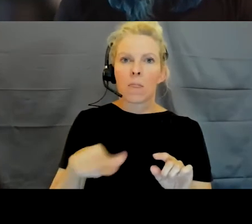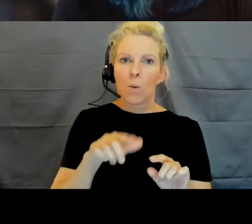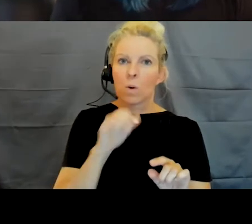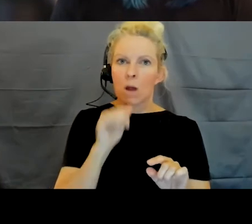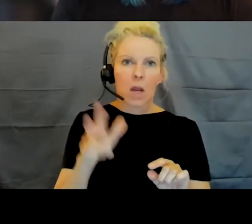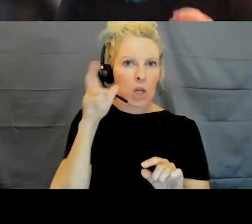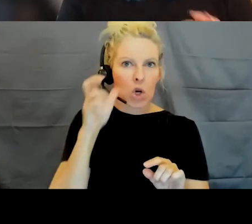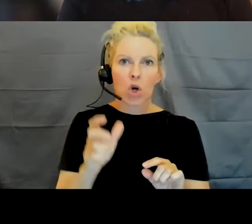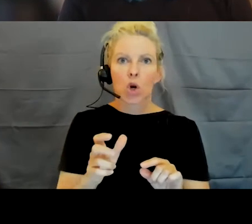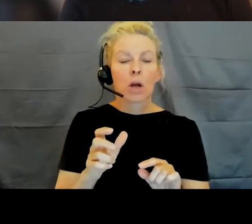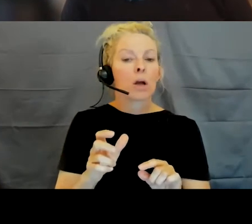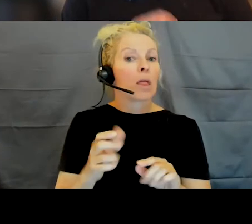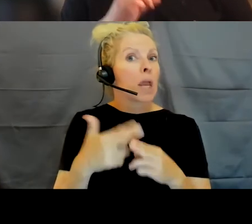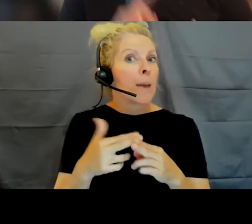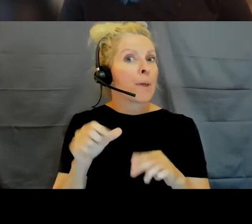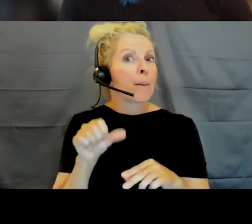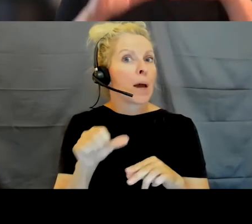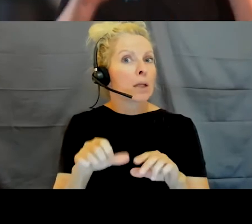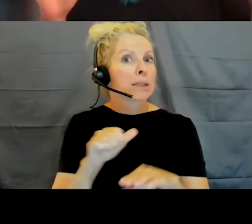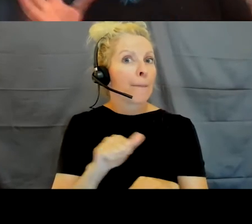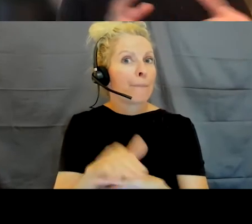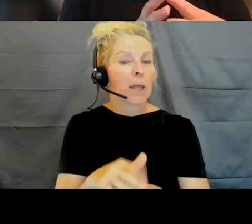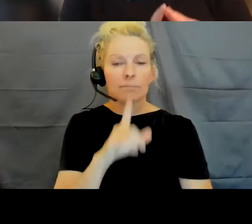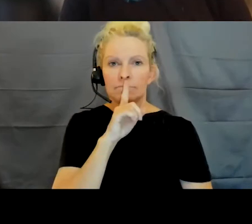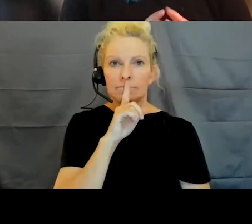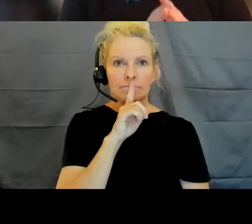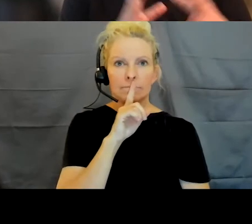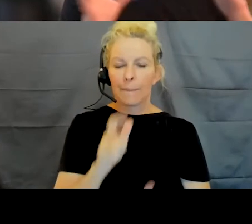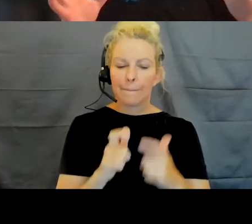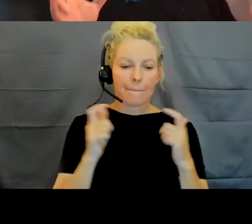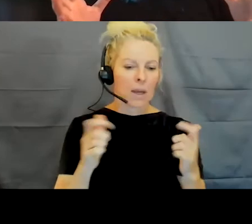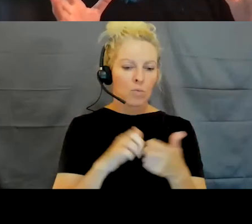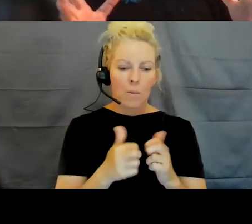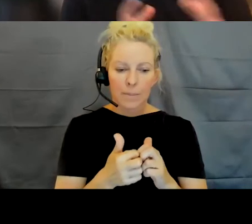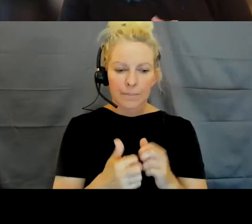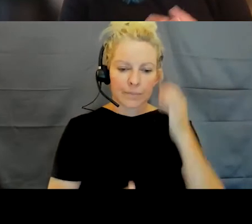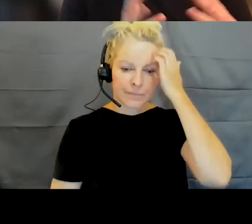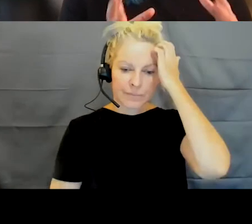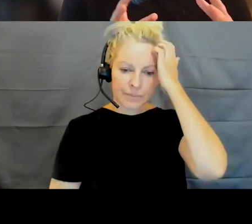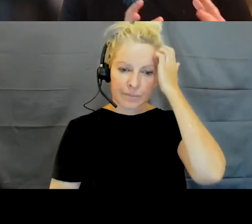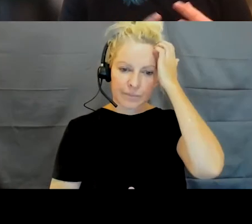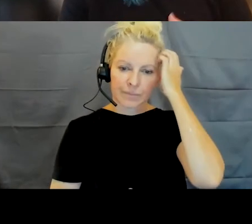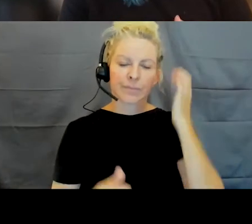Huge problem. Again, this is why, I am trying to summarize why I think it is extreme important in a